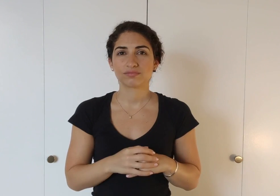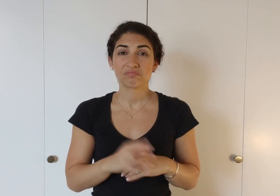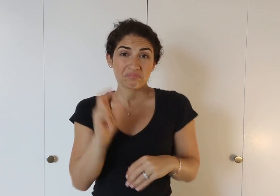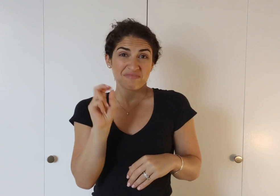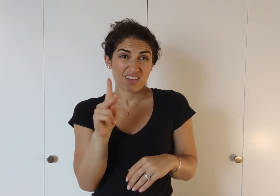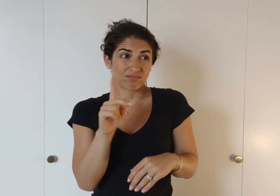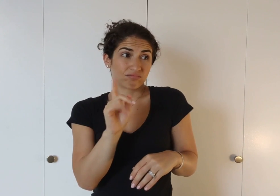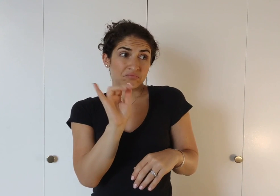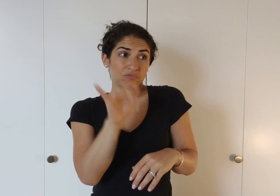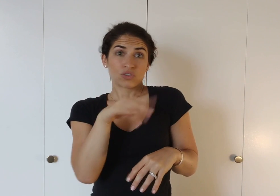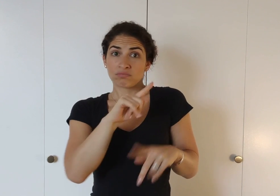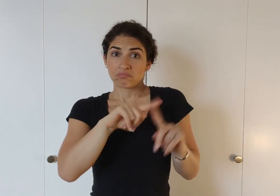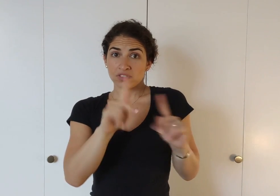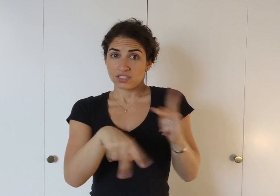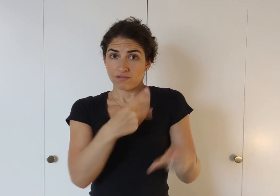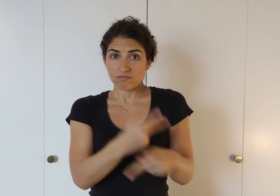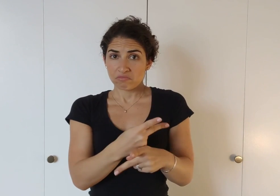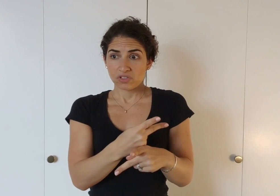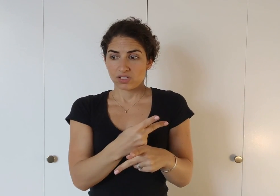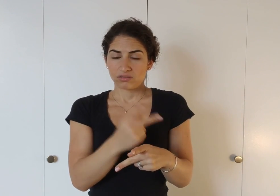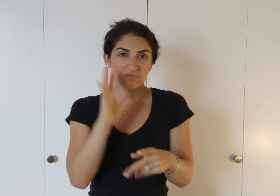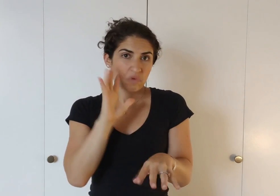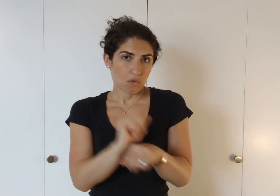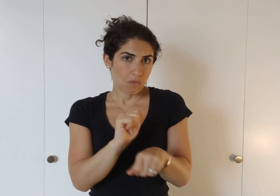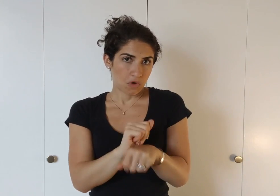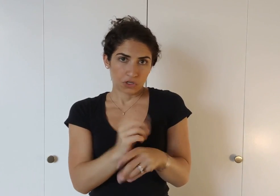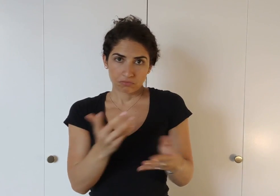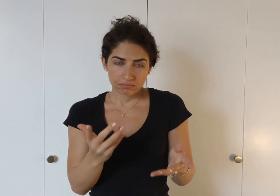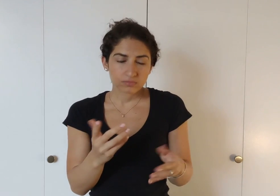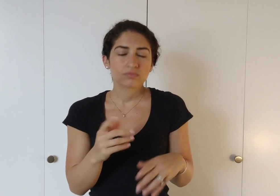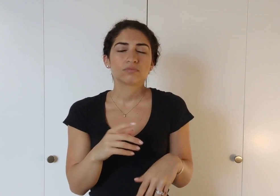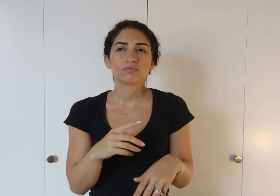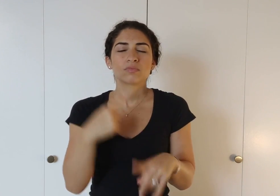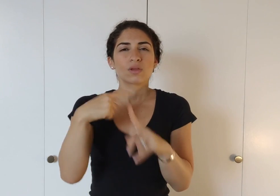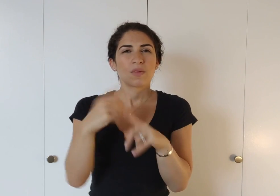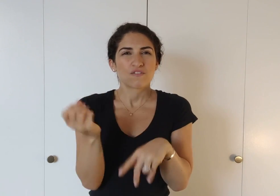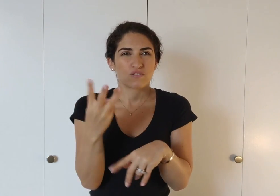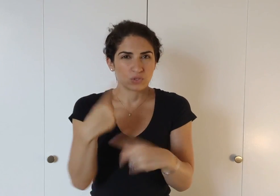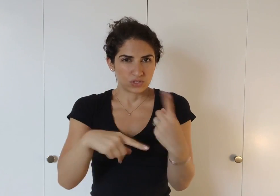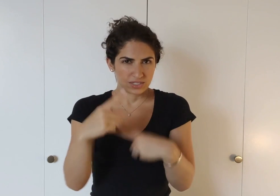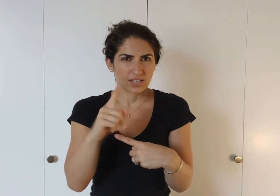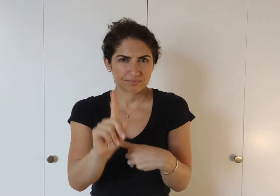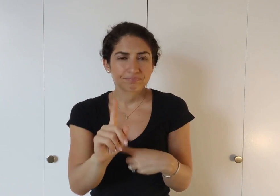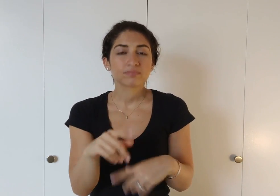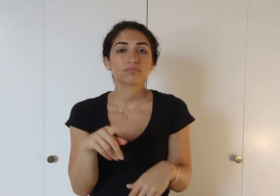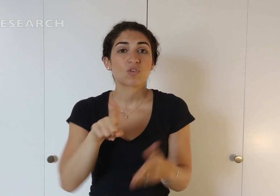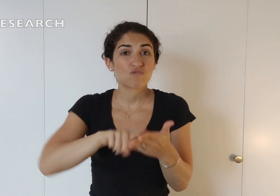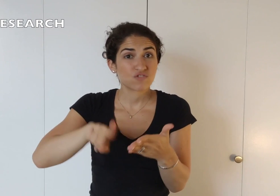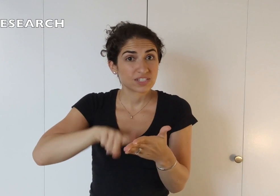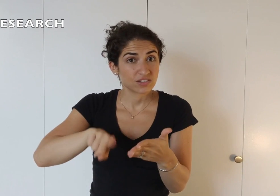Okay, so that's a few different types of homeworks, and now also a few signs....